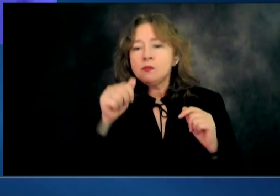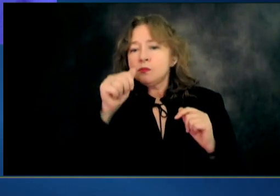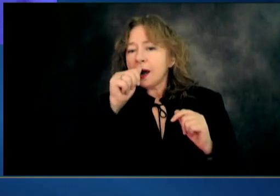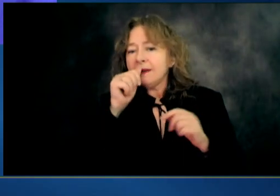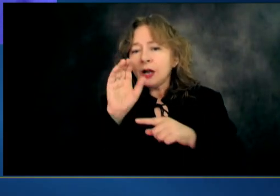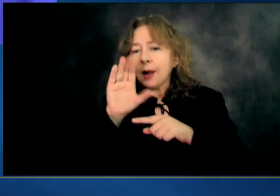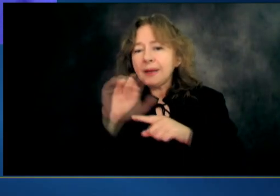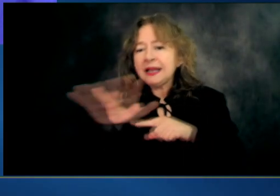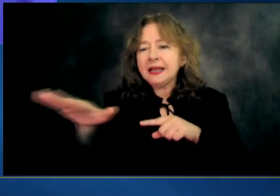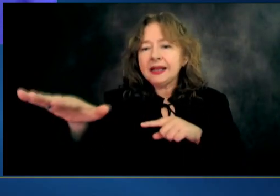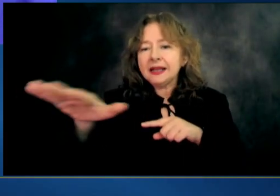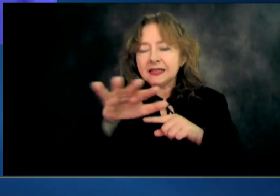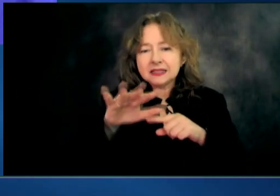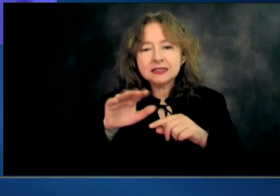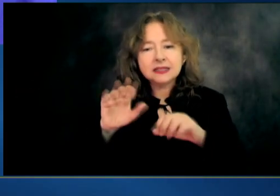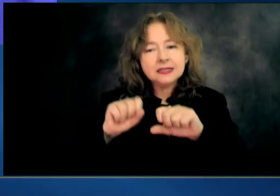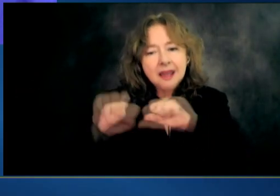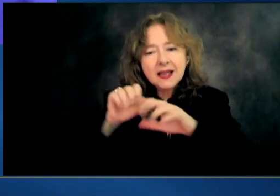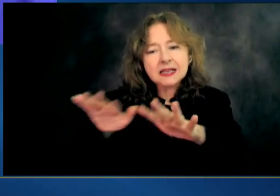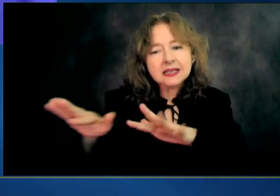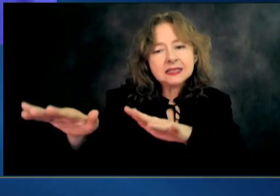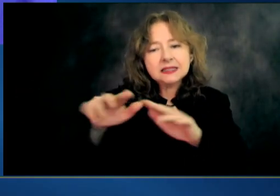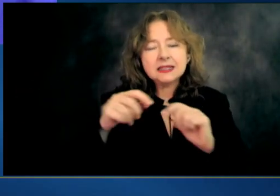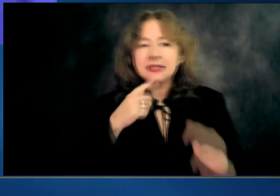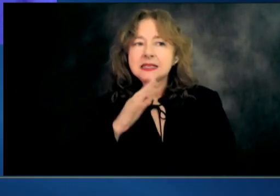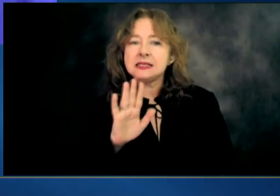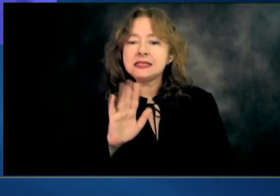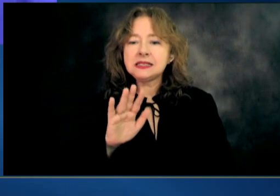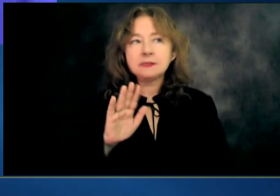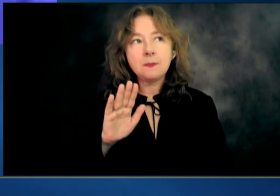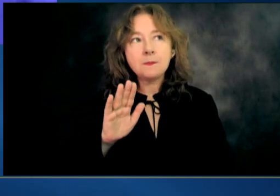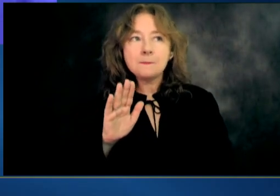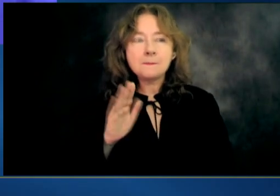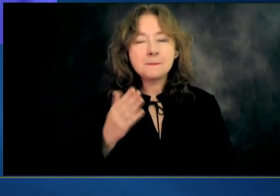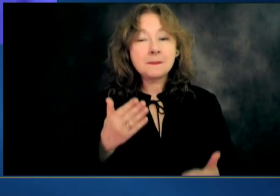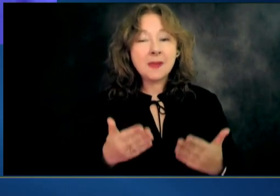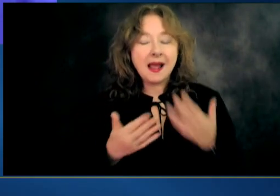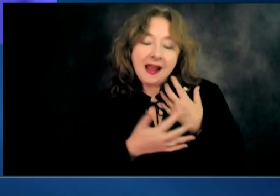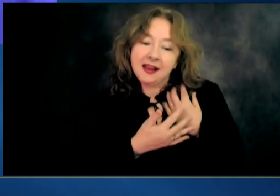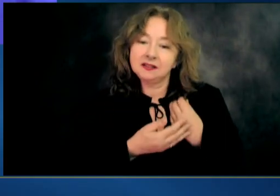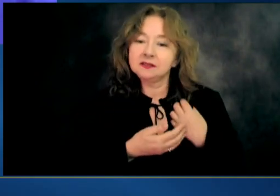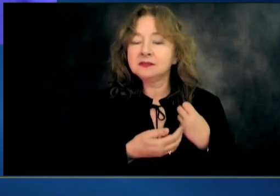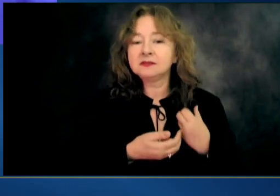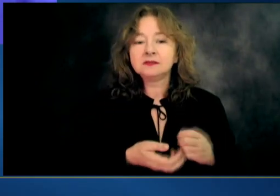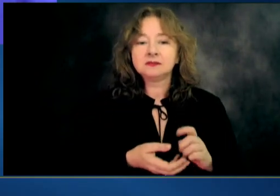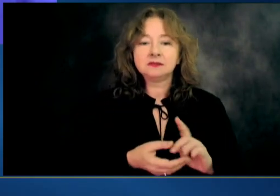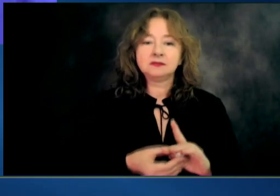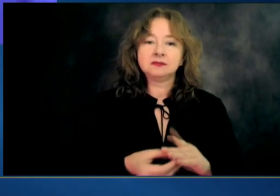the scientific community said, they think they may actually have a therapy that could actually